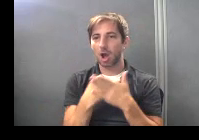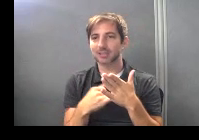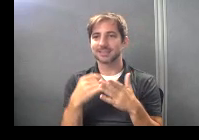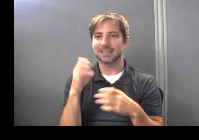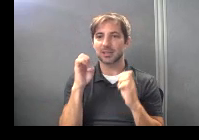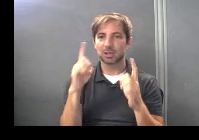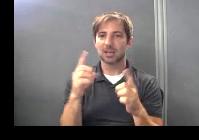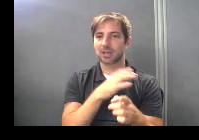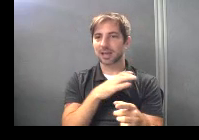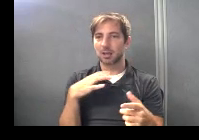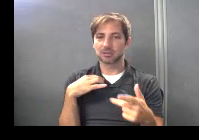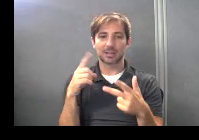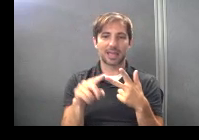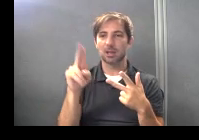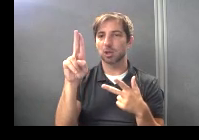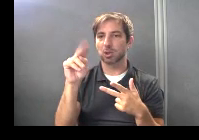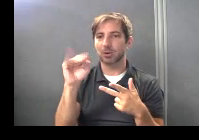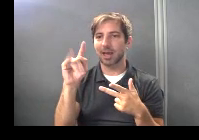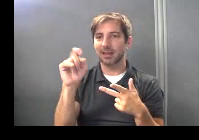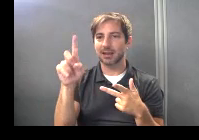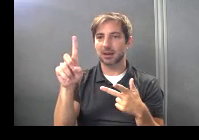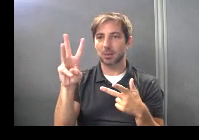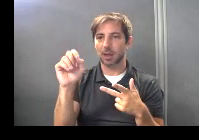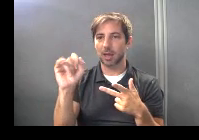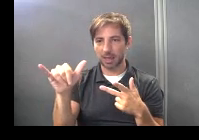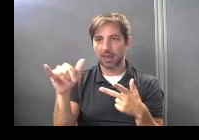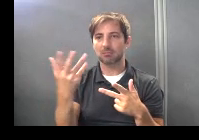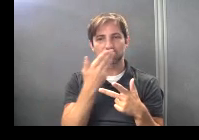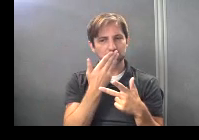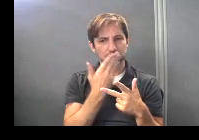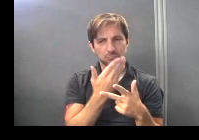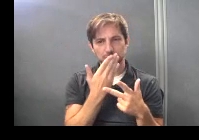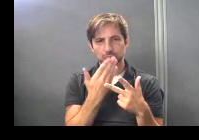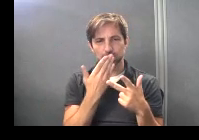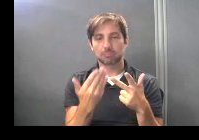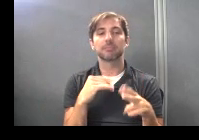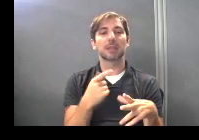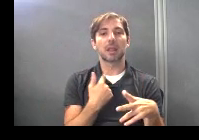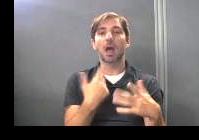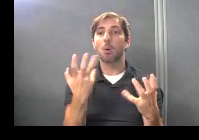WAY. I WANT TO SEND A BIG THANK YOU OUT TO BETH,